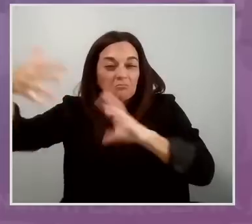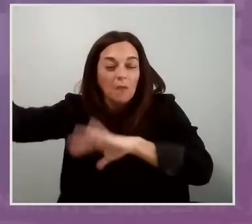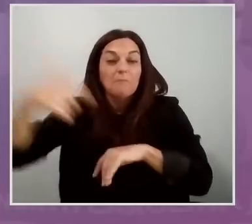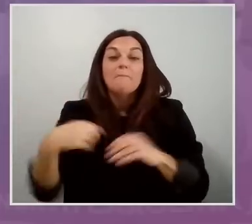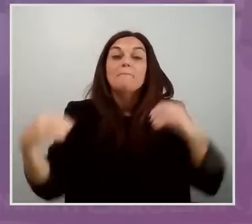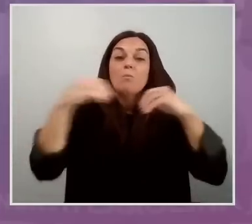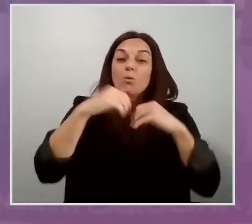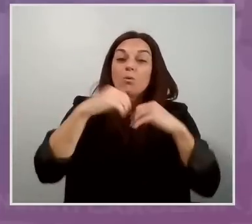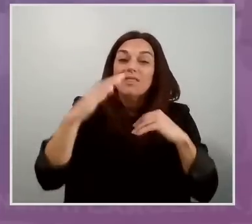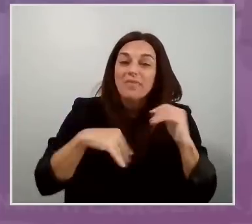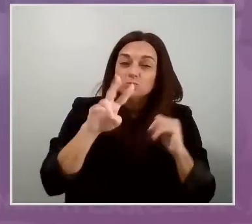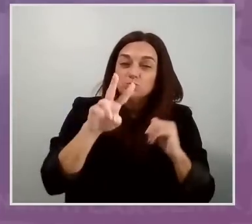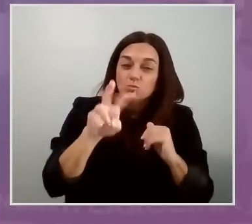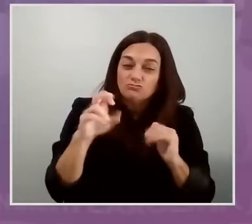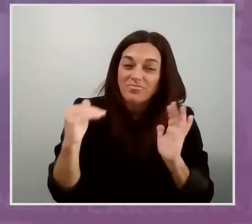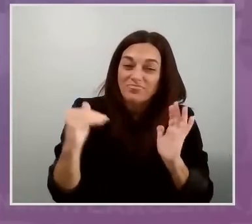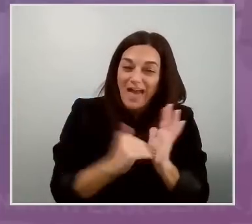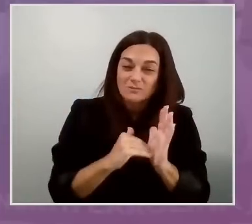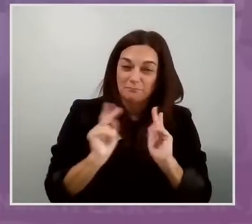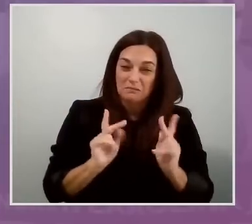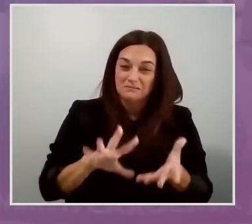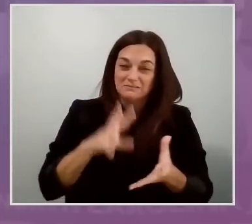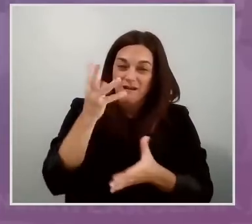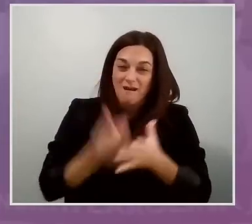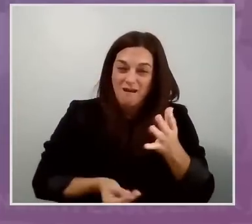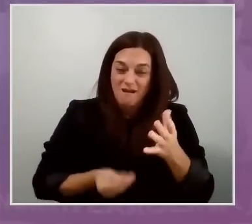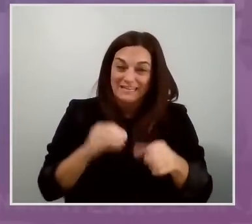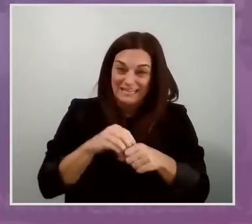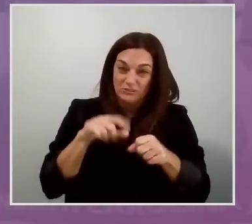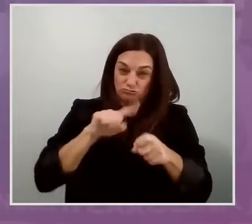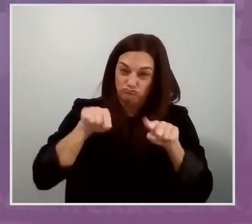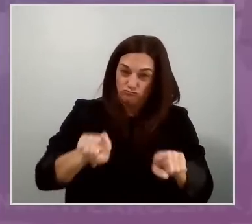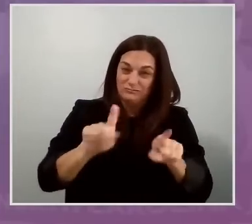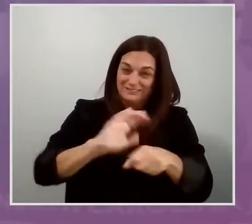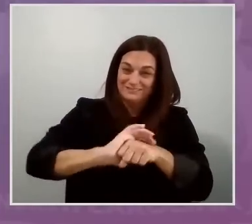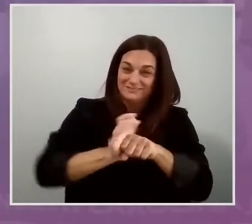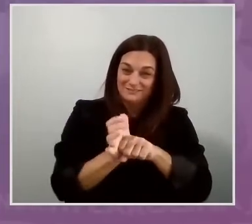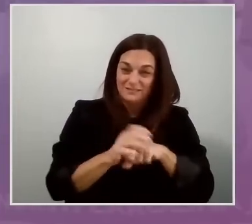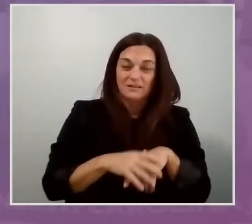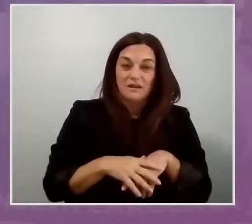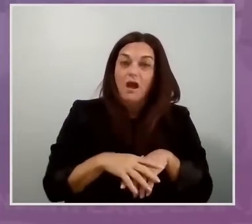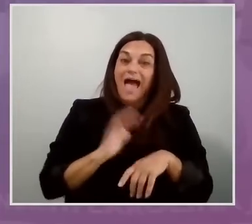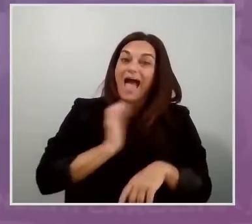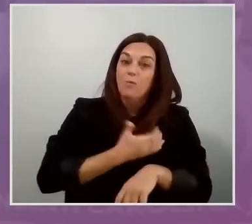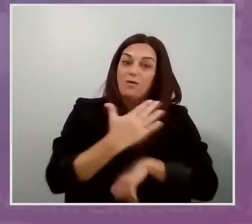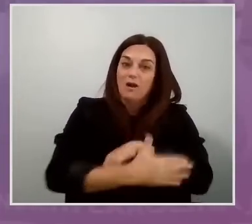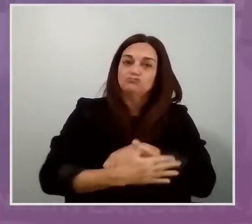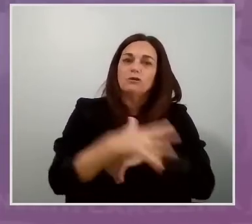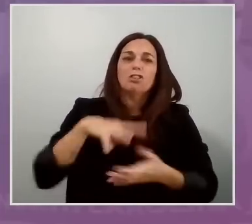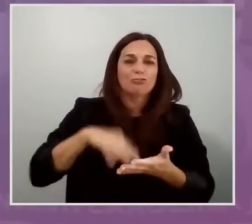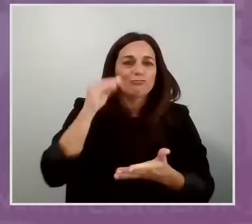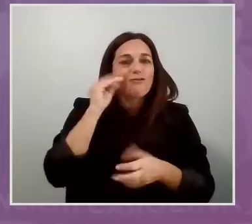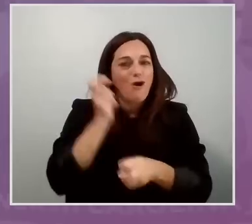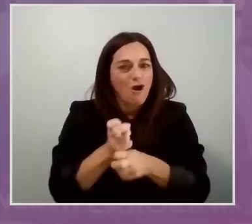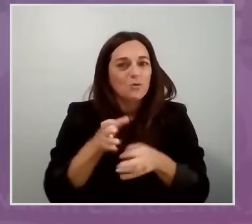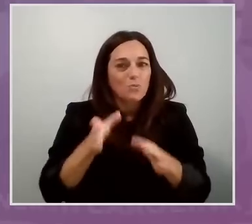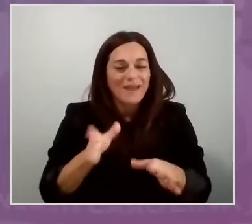LESS THAN CATASTROPHIC. WITH MORE THAN 200,000